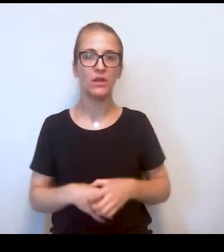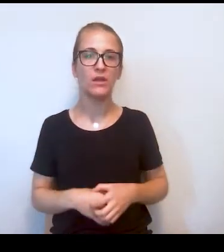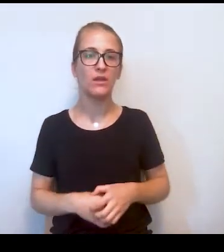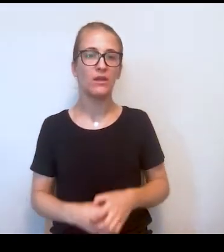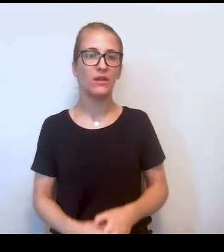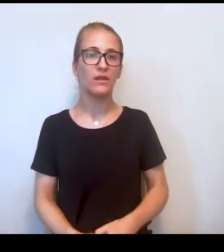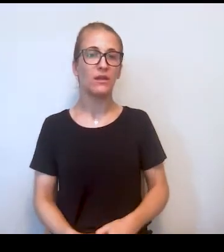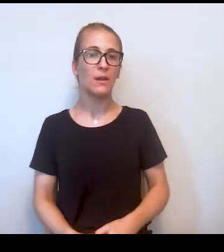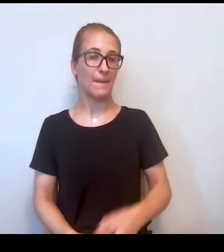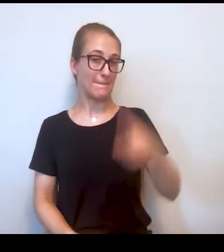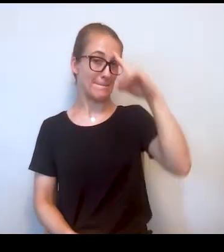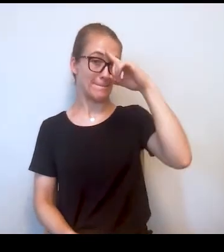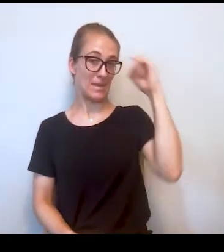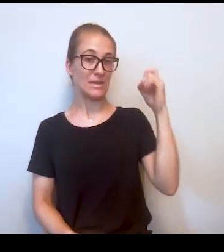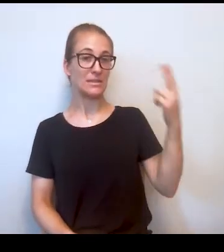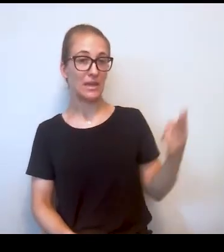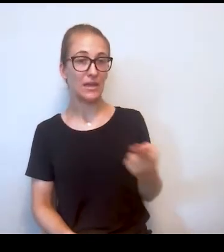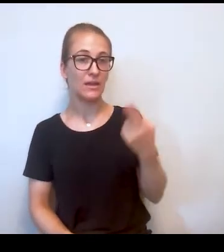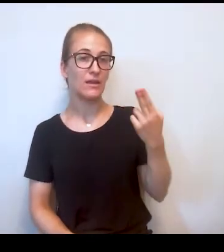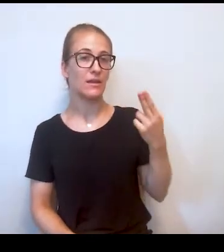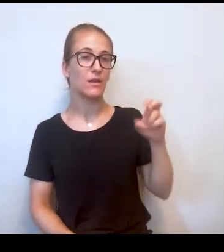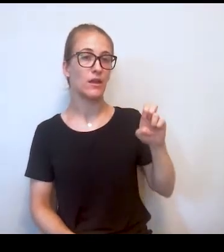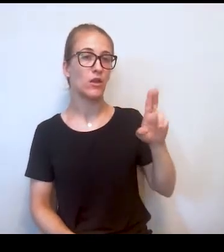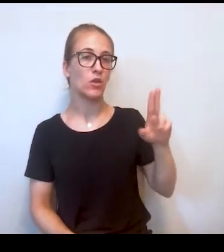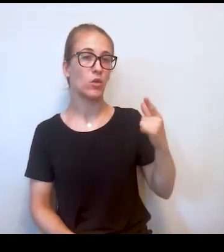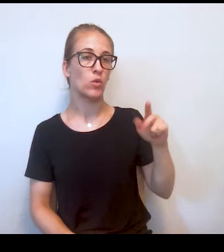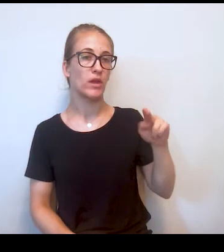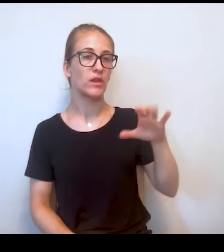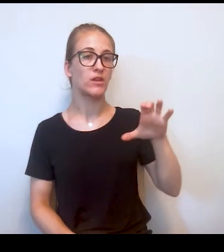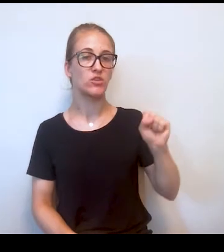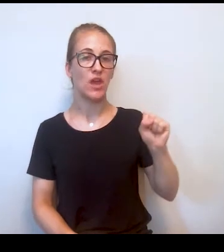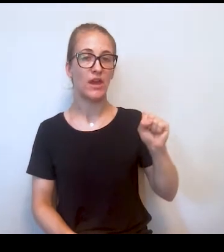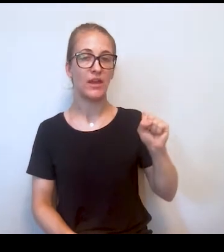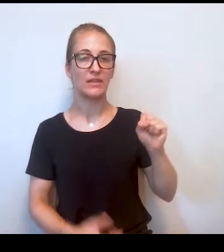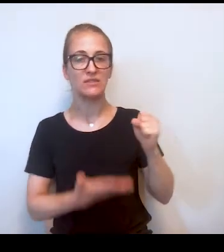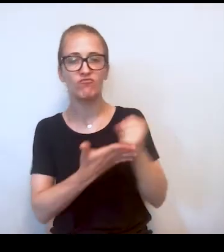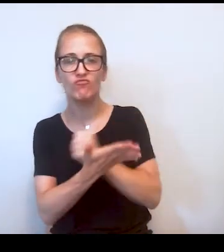the erasure of the commonness of this, how people are gaslit,